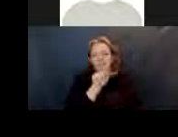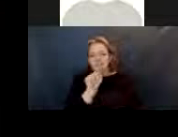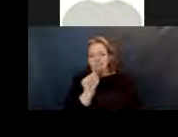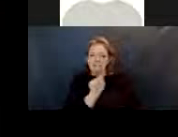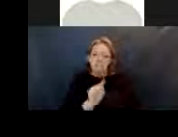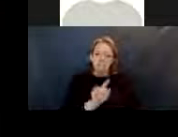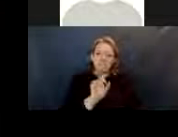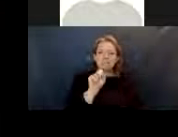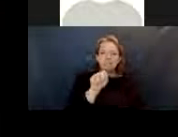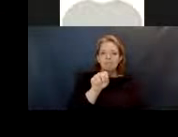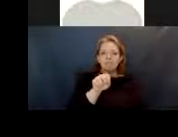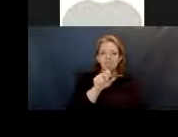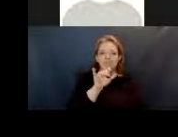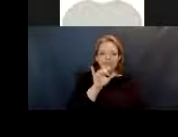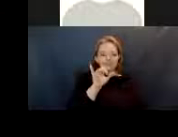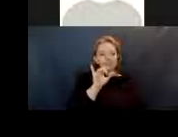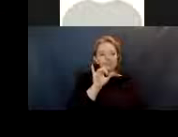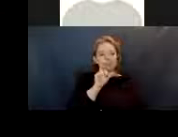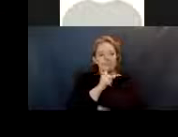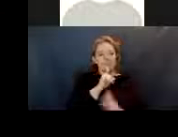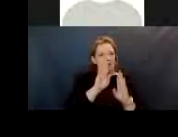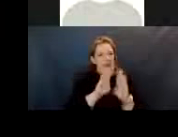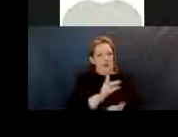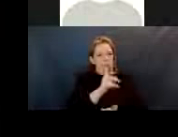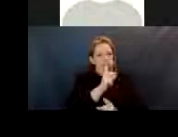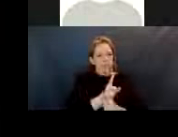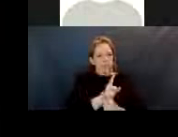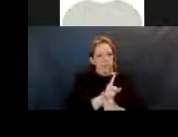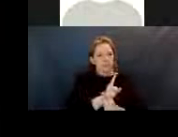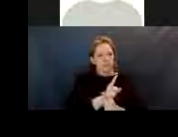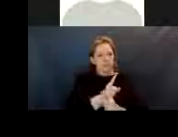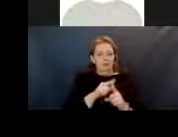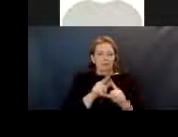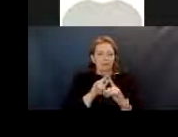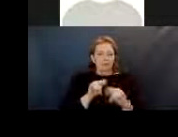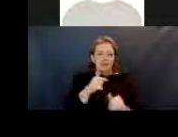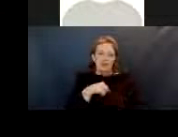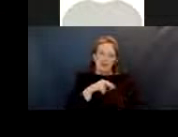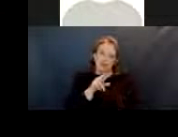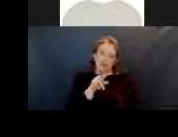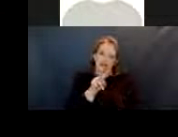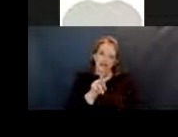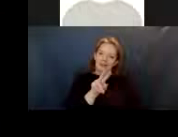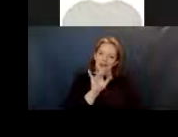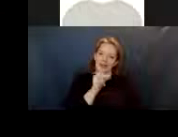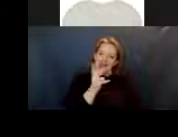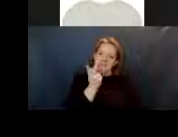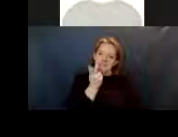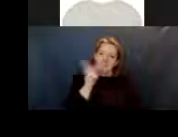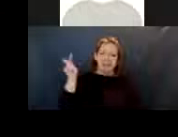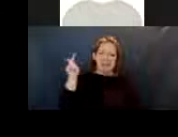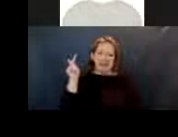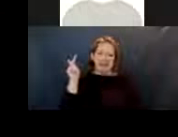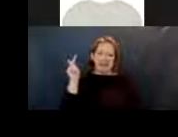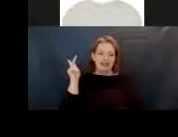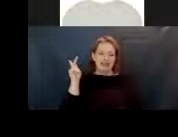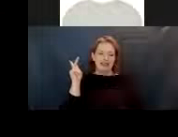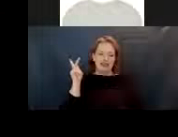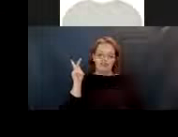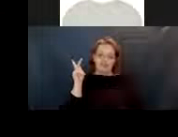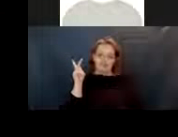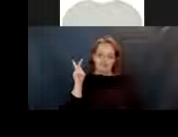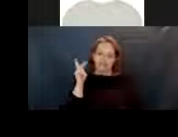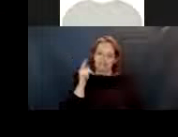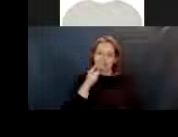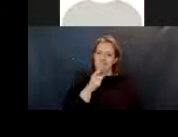maintained here, I love how this shade of pink has maintained this brilliance, you know,